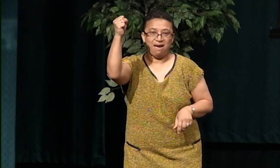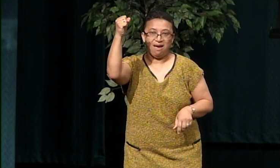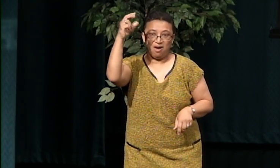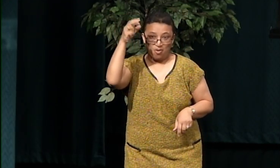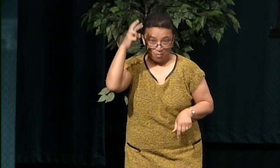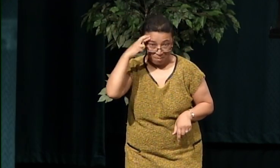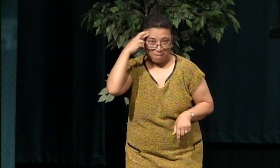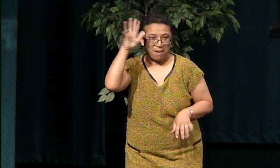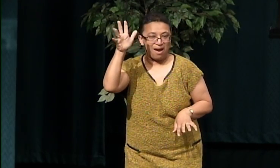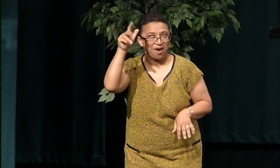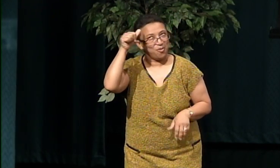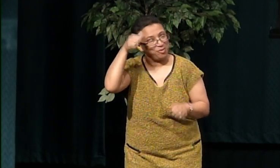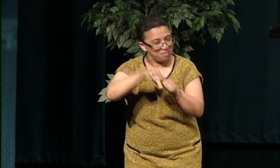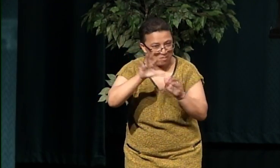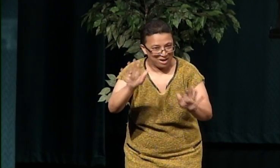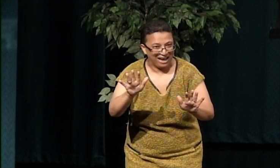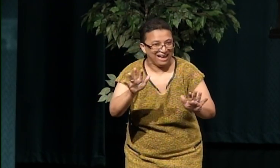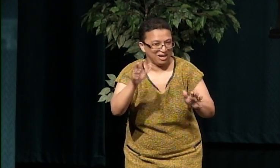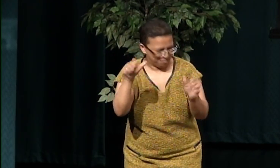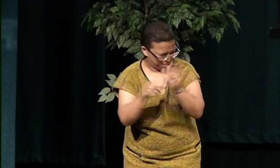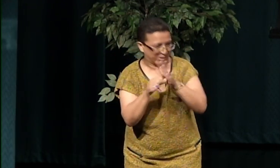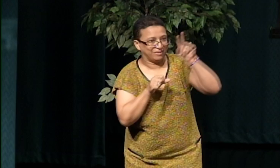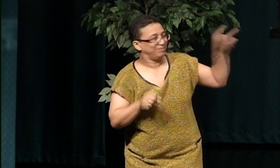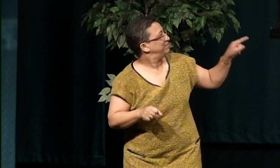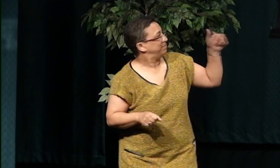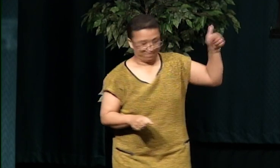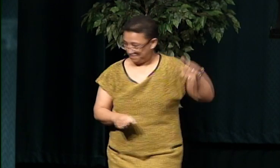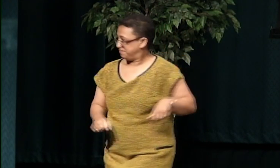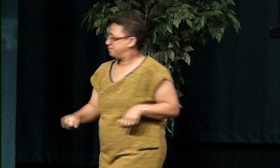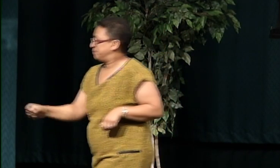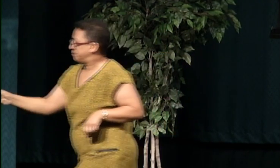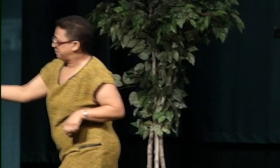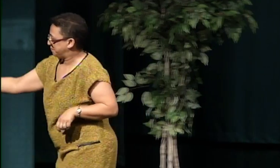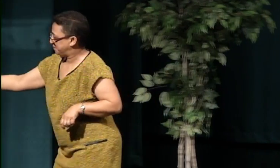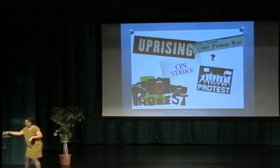We have to remember.